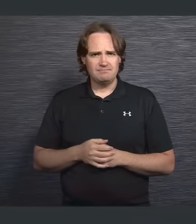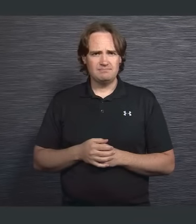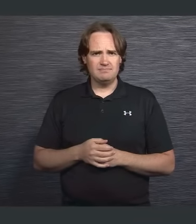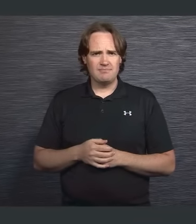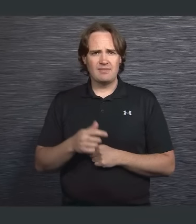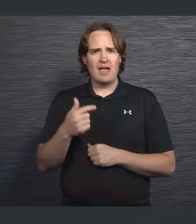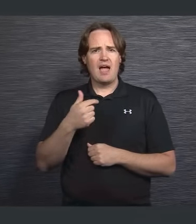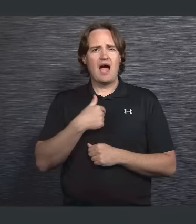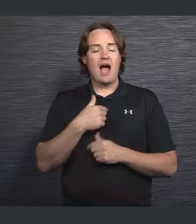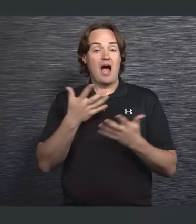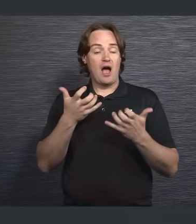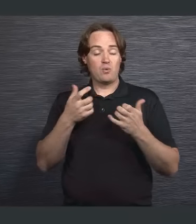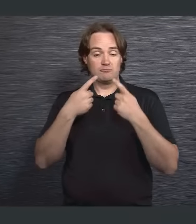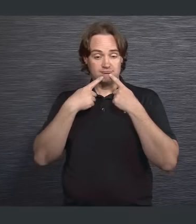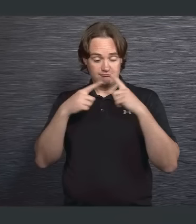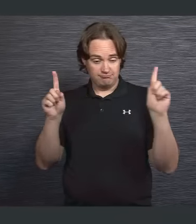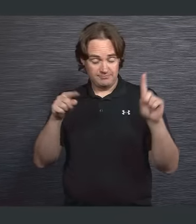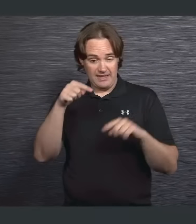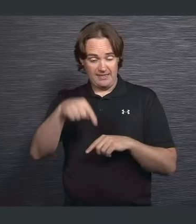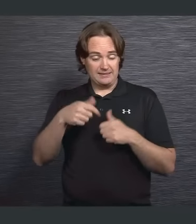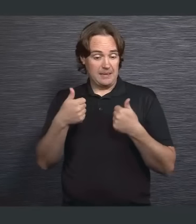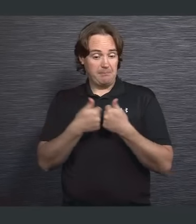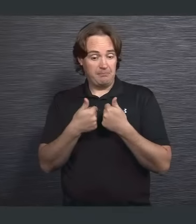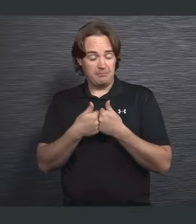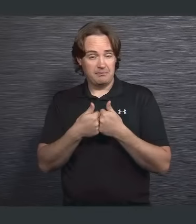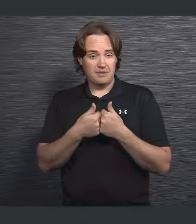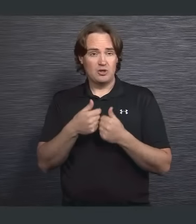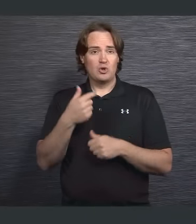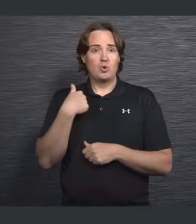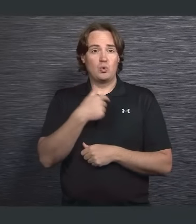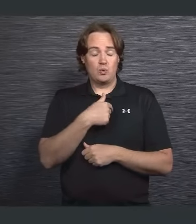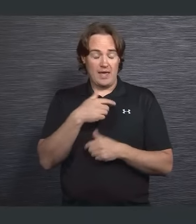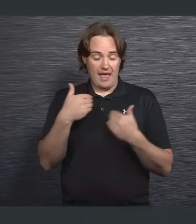that defines the medium is in development for PS VR2.